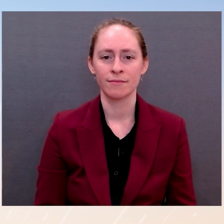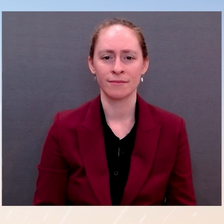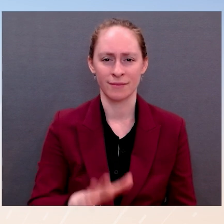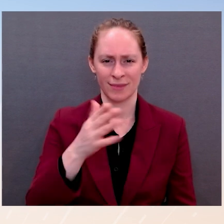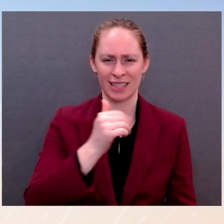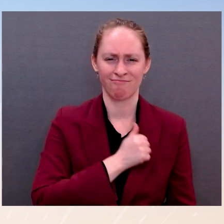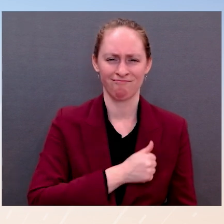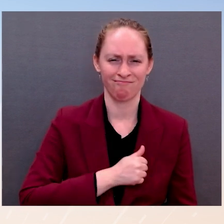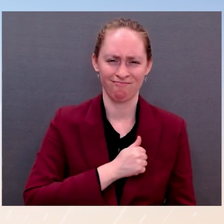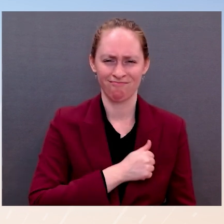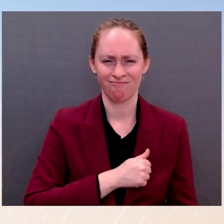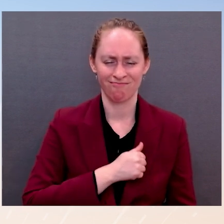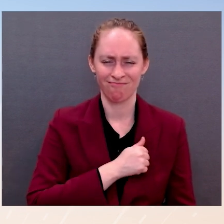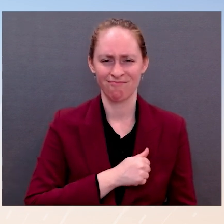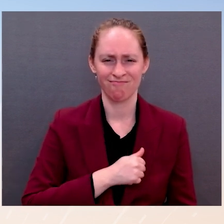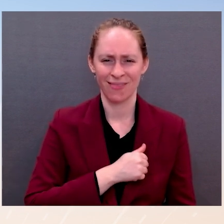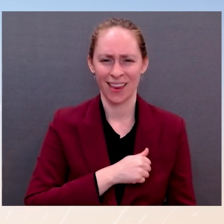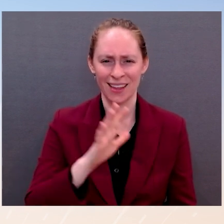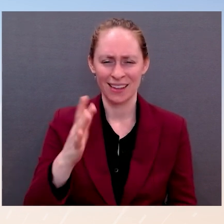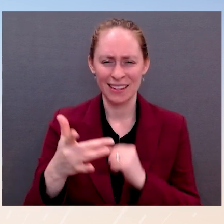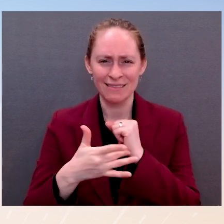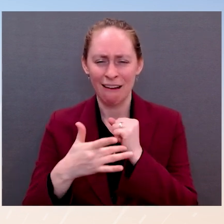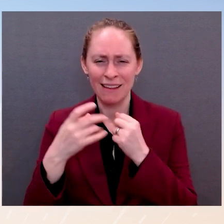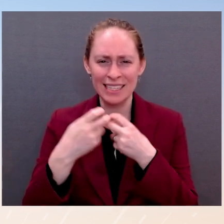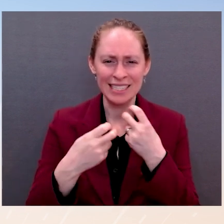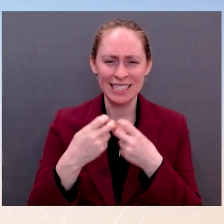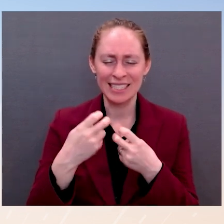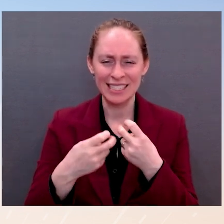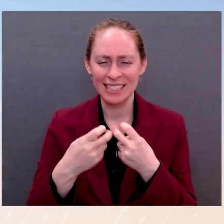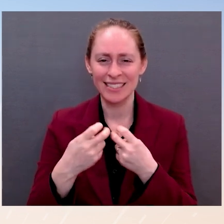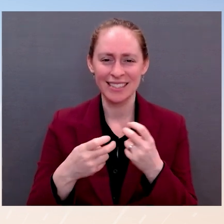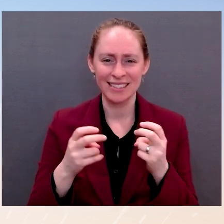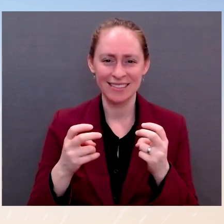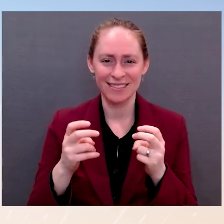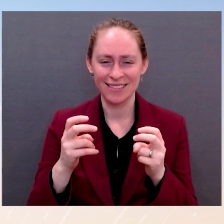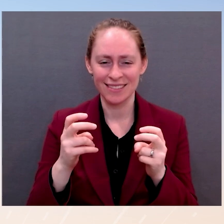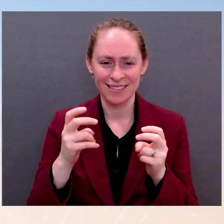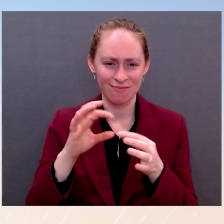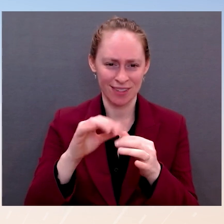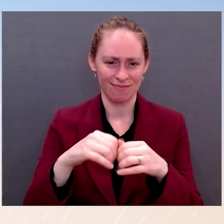Okay. I'm sorry for that, the technical difficulties in this zone space.